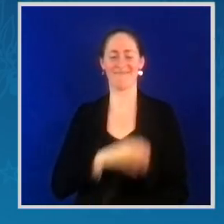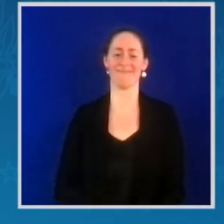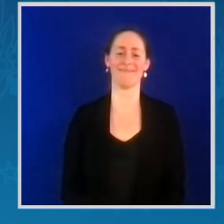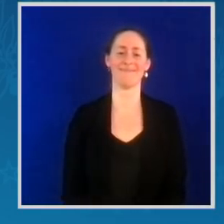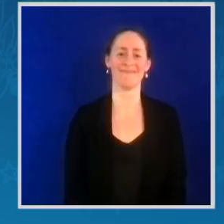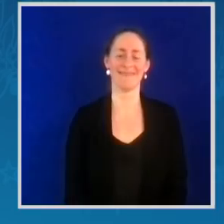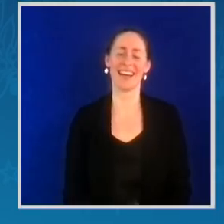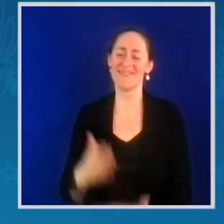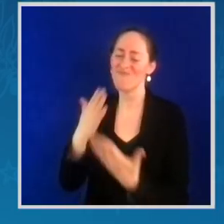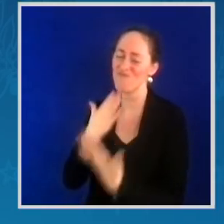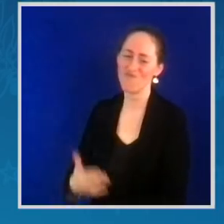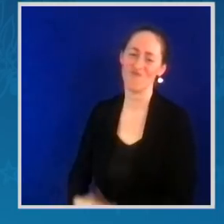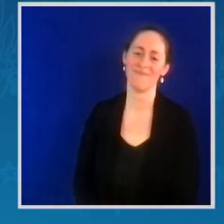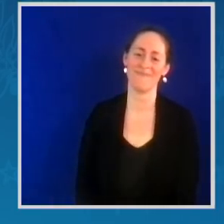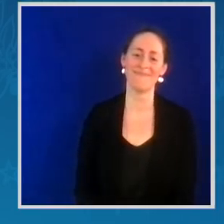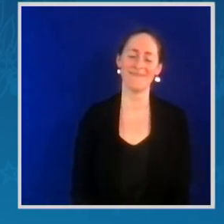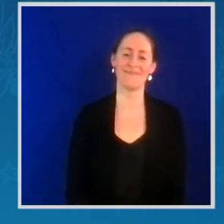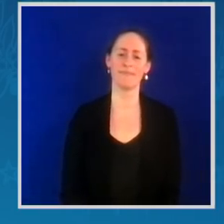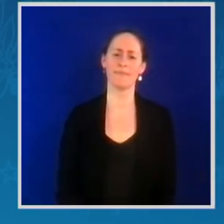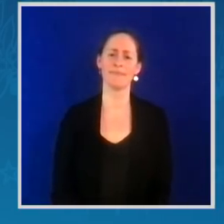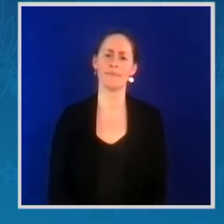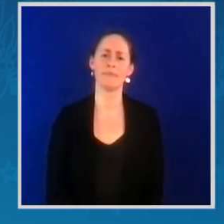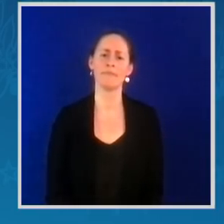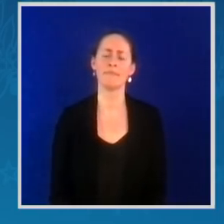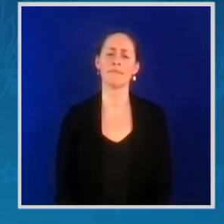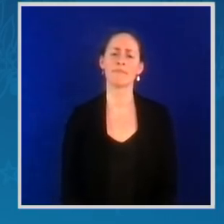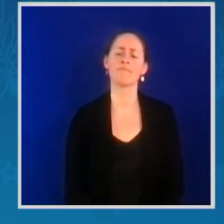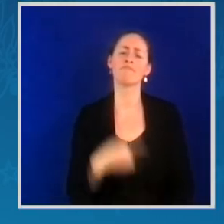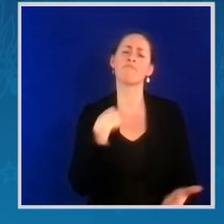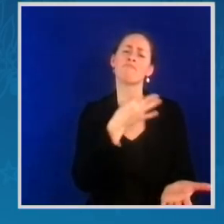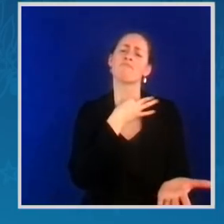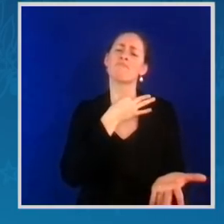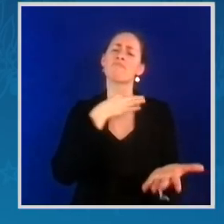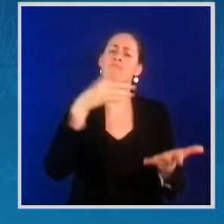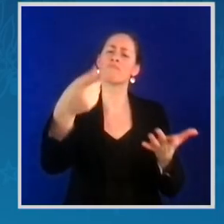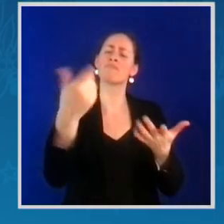those mothers and also women of color on both sides of the border, farmers,